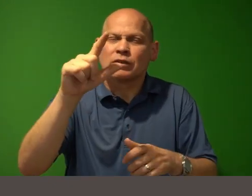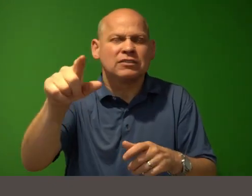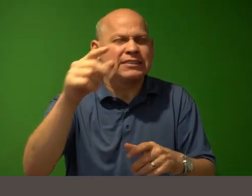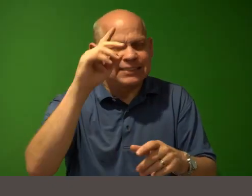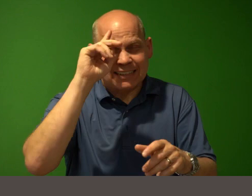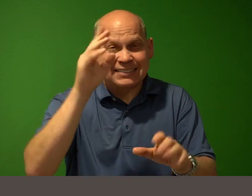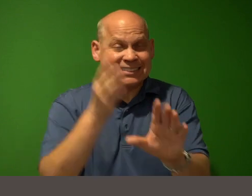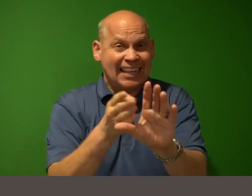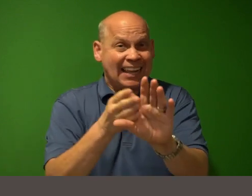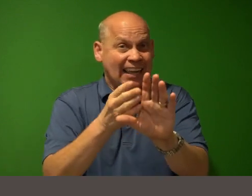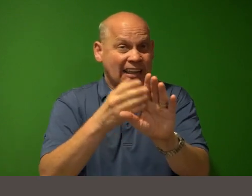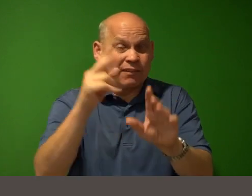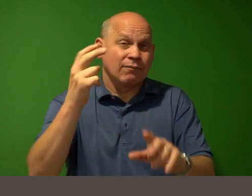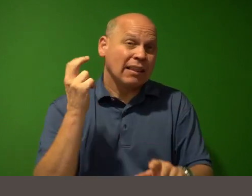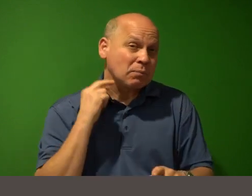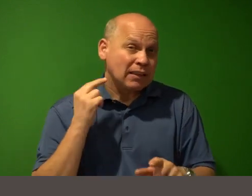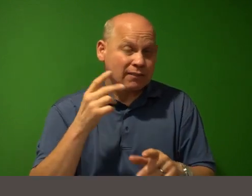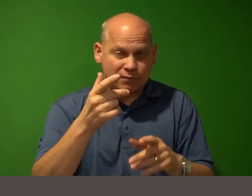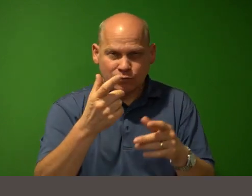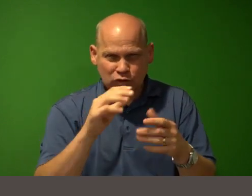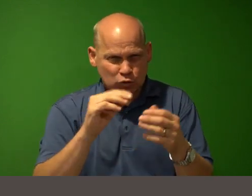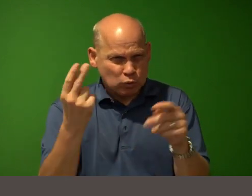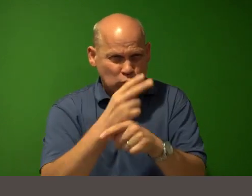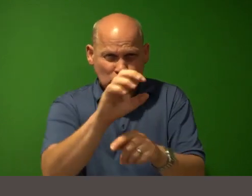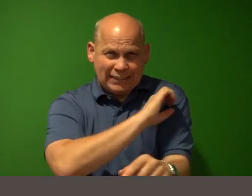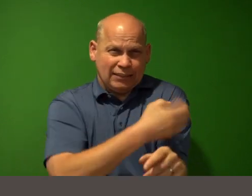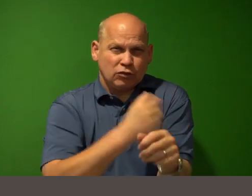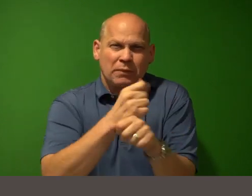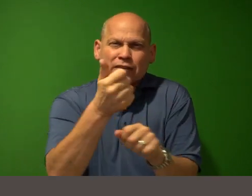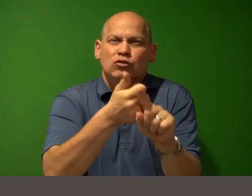She absorbs their energy and she can make herself more youthful.